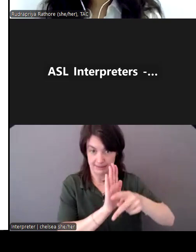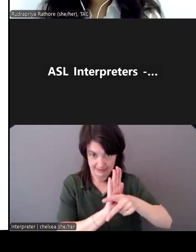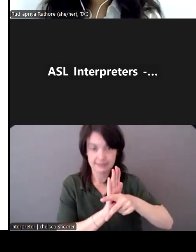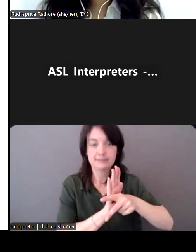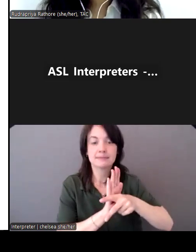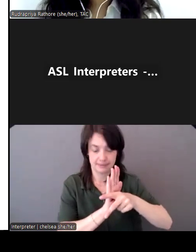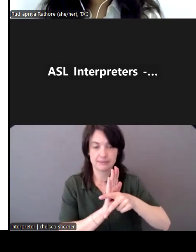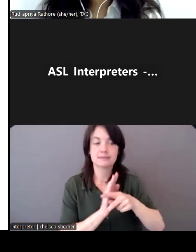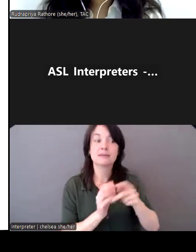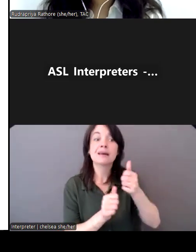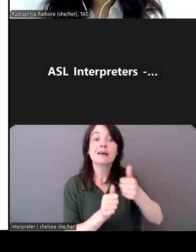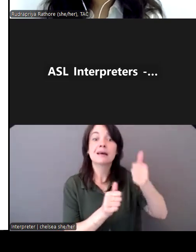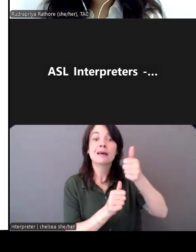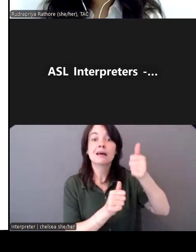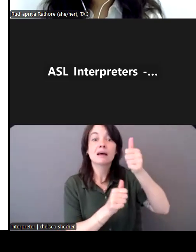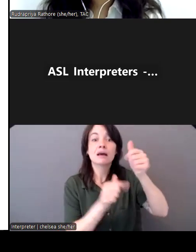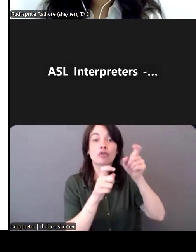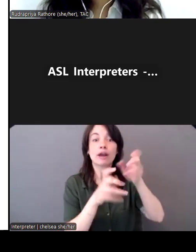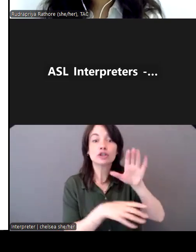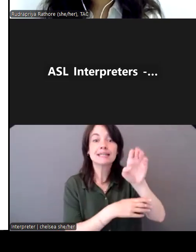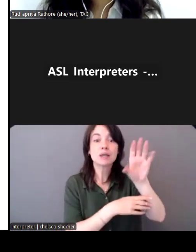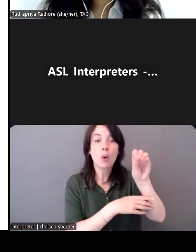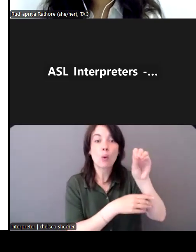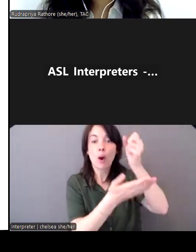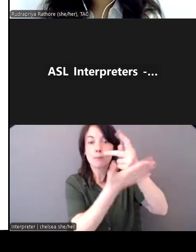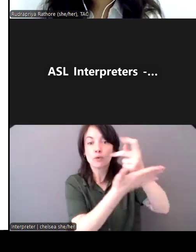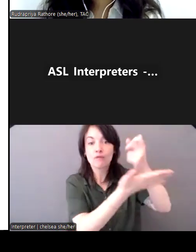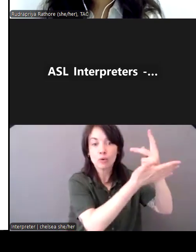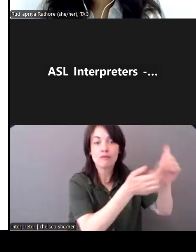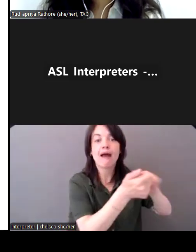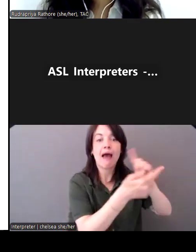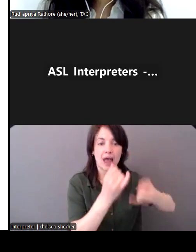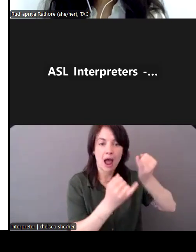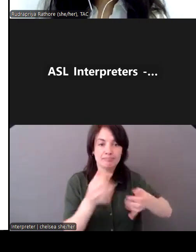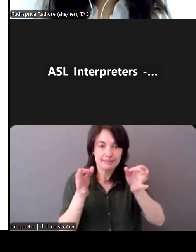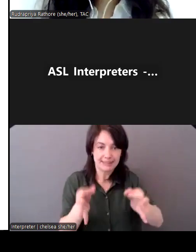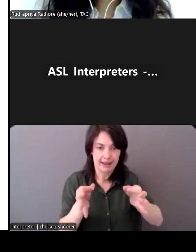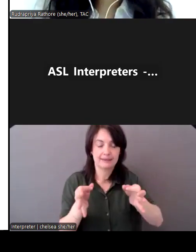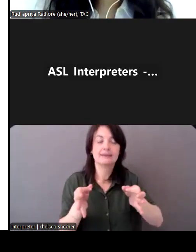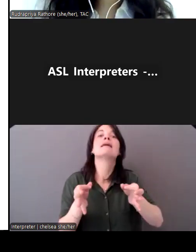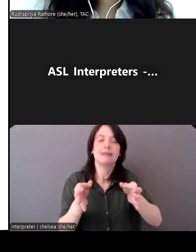director and CEO before being finalized and before the results are announced